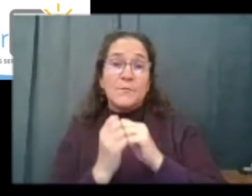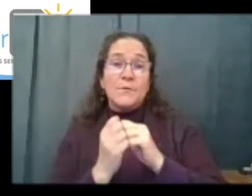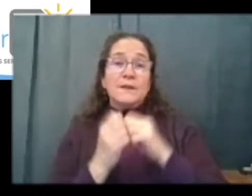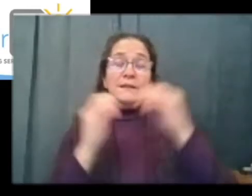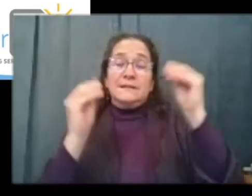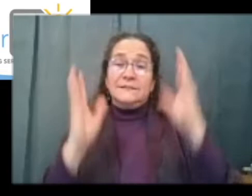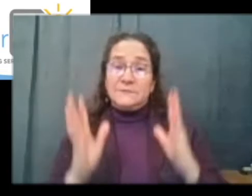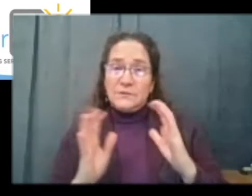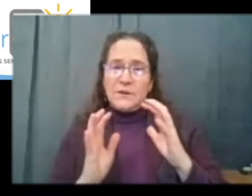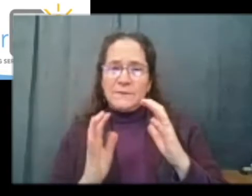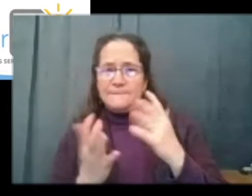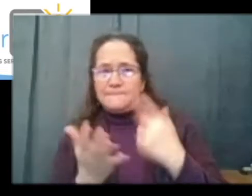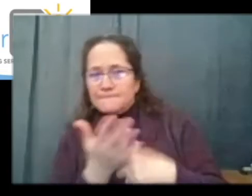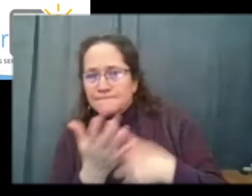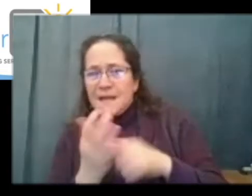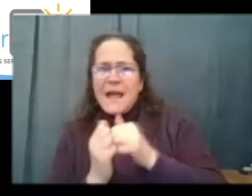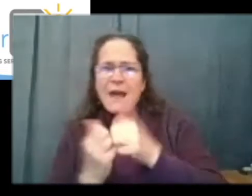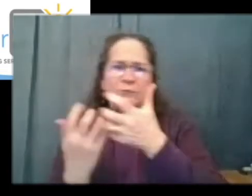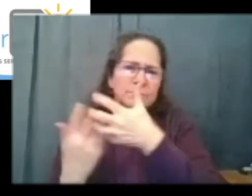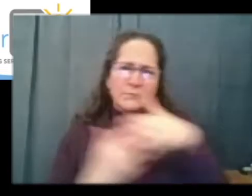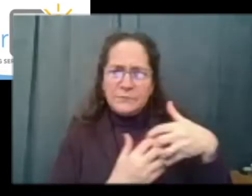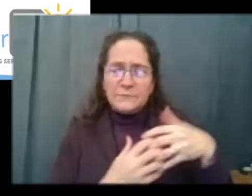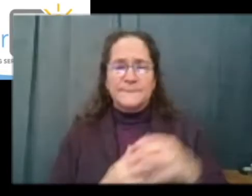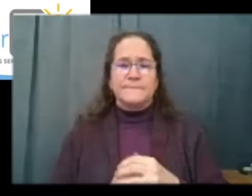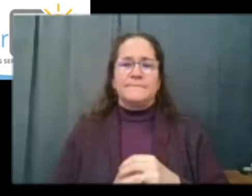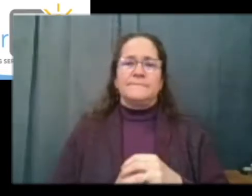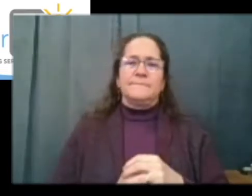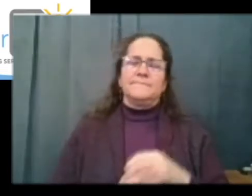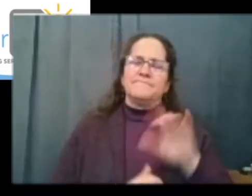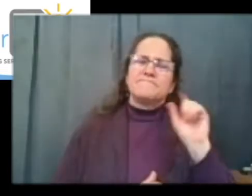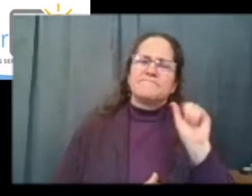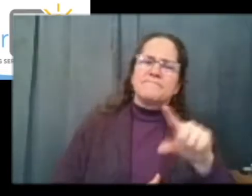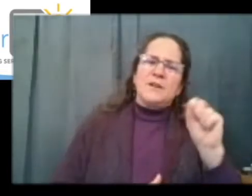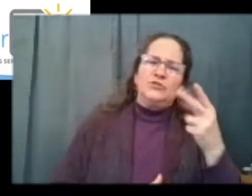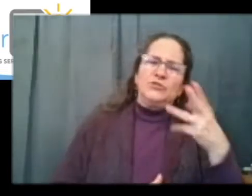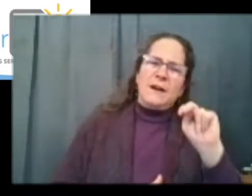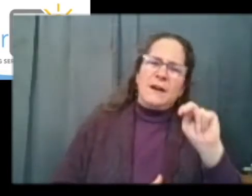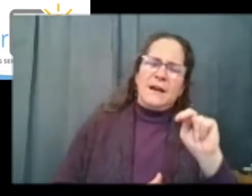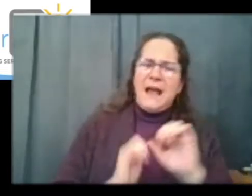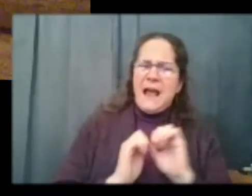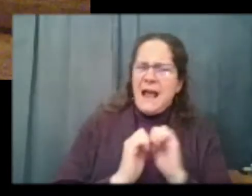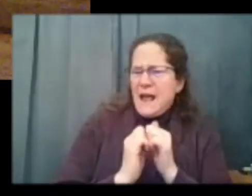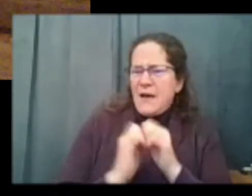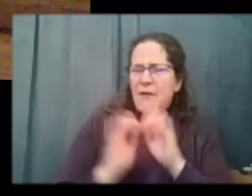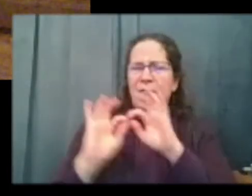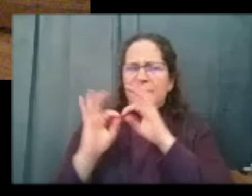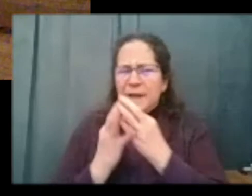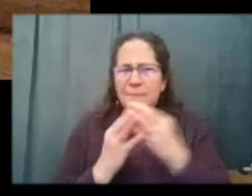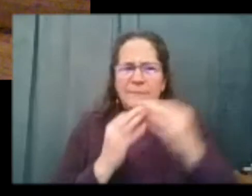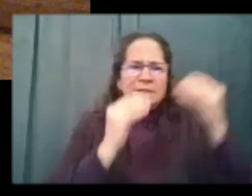Shawna How could families and educators work together to support our learners communication